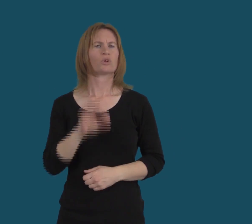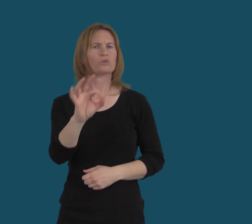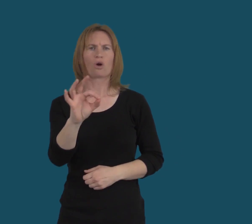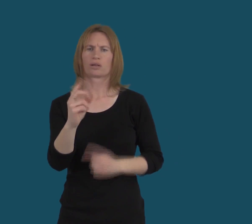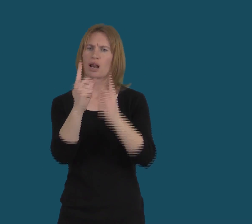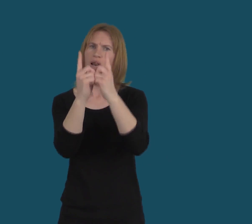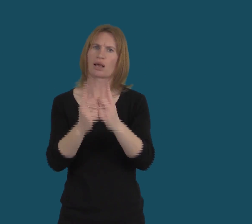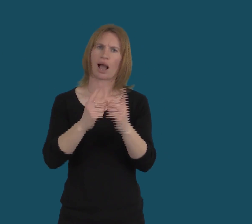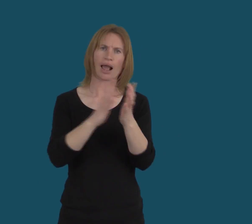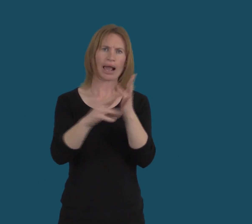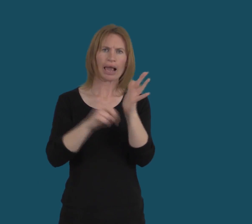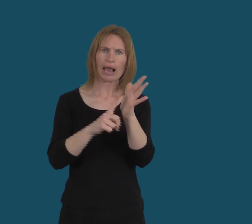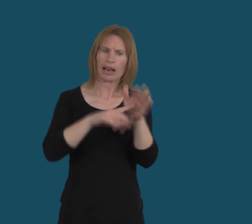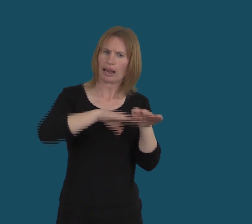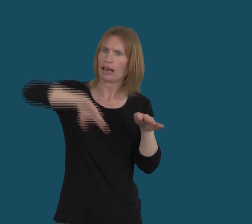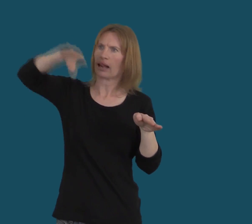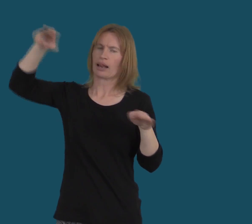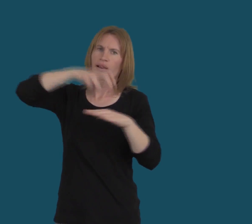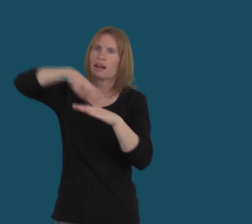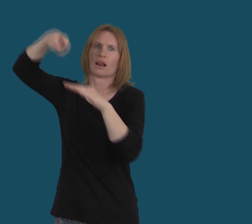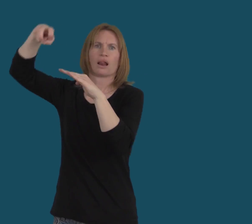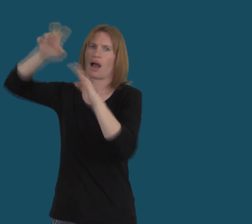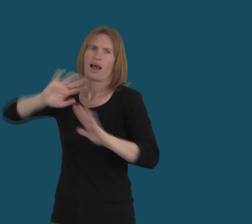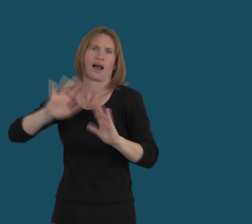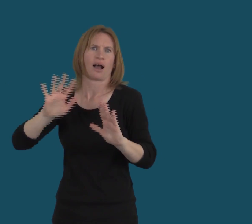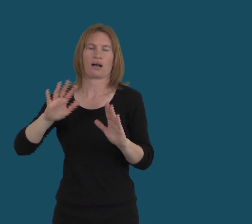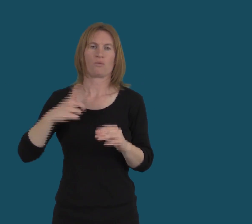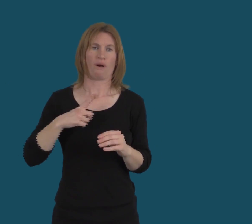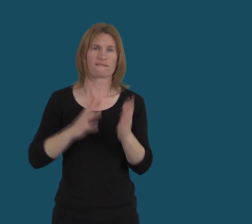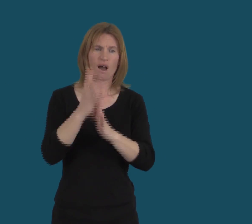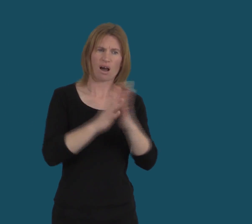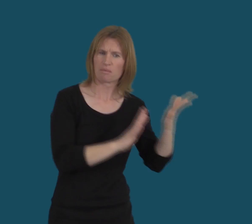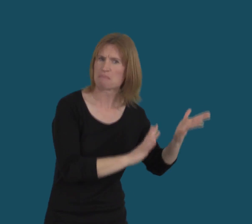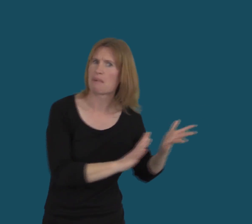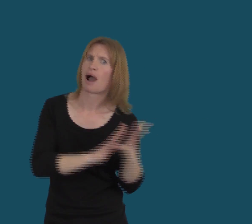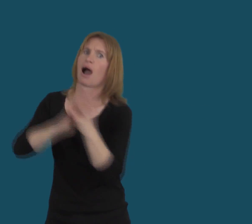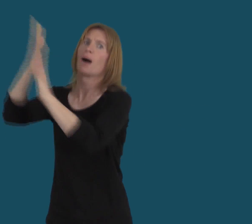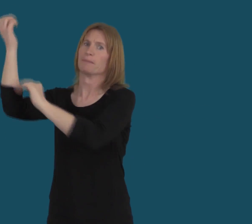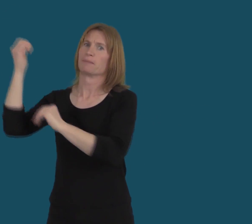Do not seek shelter uphill, because fire travels very quickly uphill.